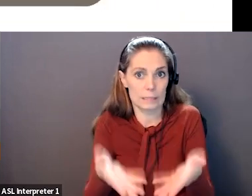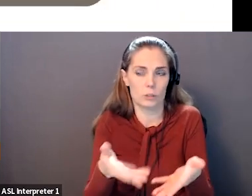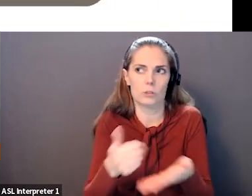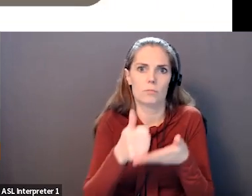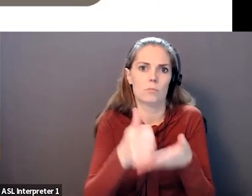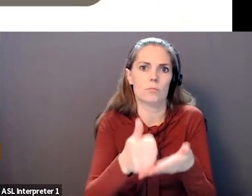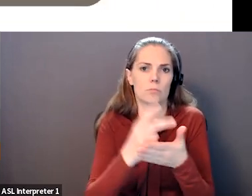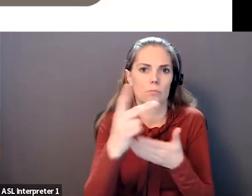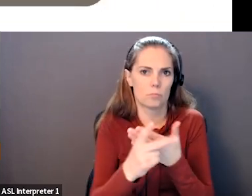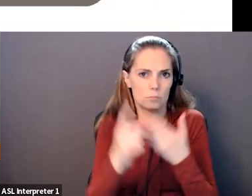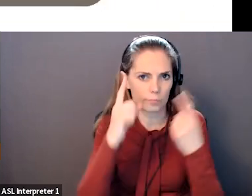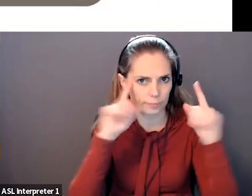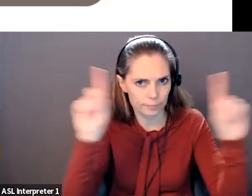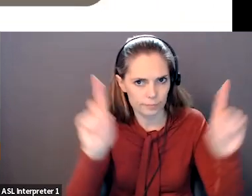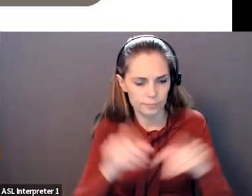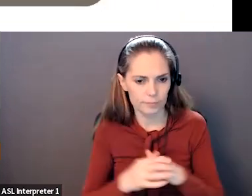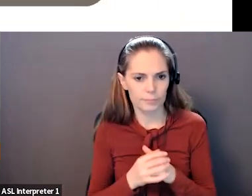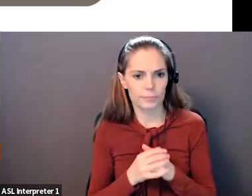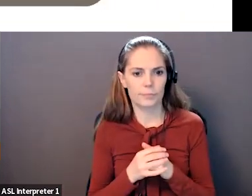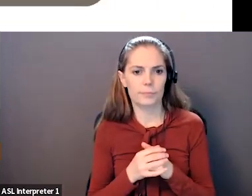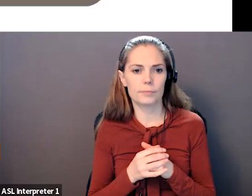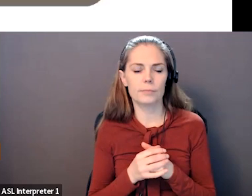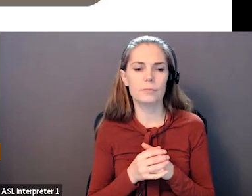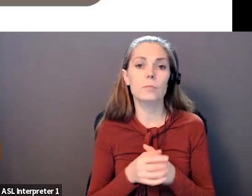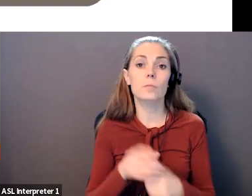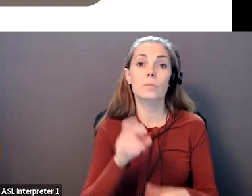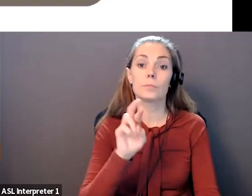So barriers to return to work and I did speak to this a little bit but I would say